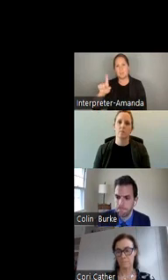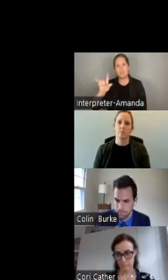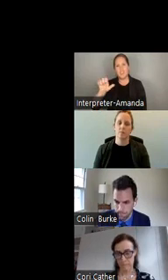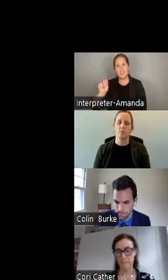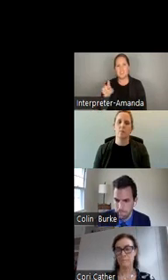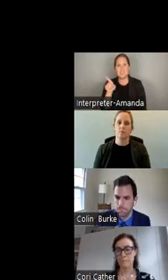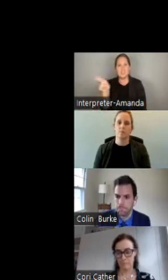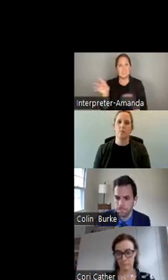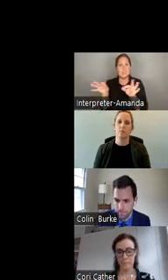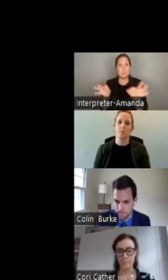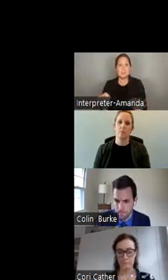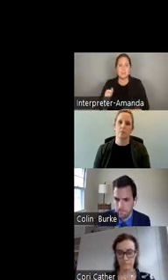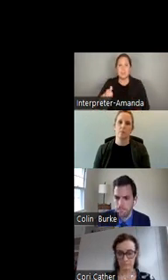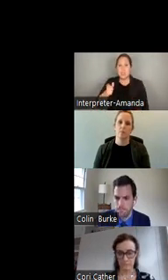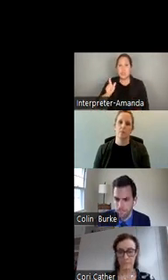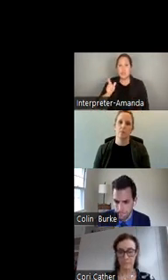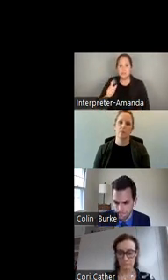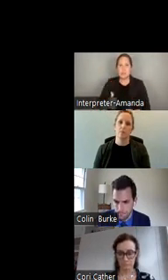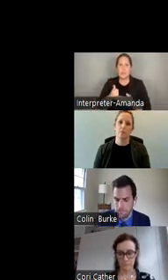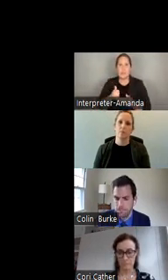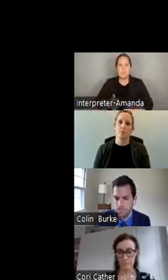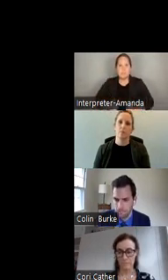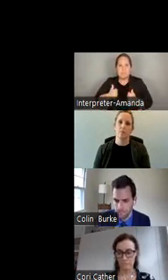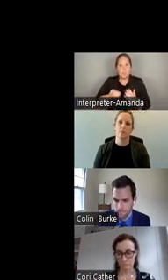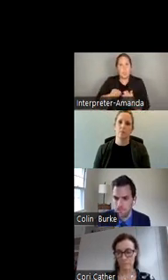um you know just drinking made him be able to Bear it in a way that he wouldn't have had he